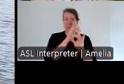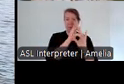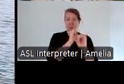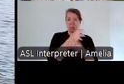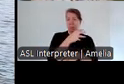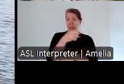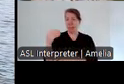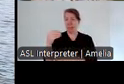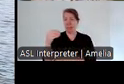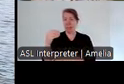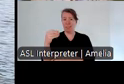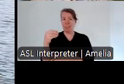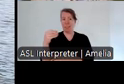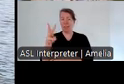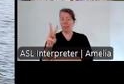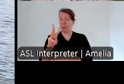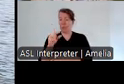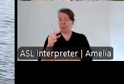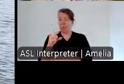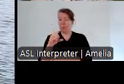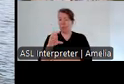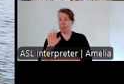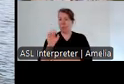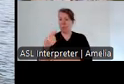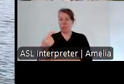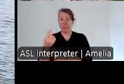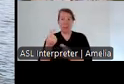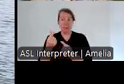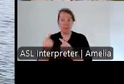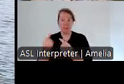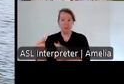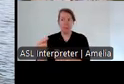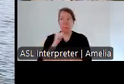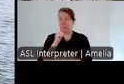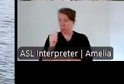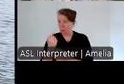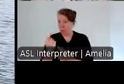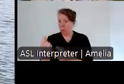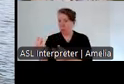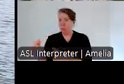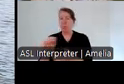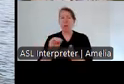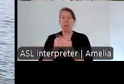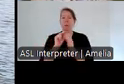and what it does not do, how it thinks about accessibility, how it defines accessibility,